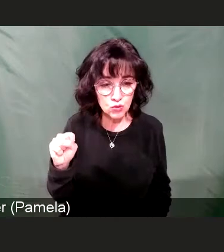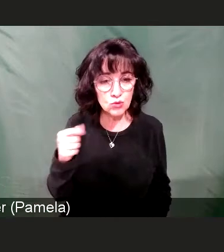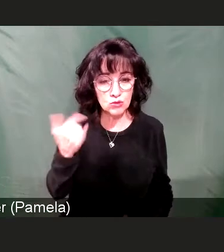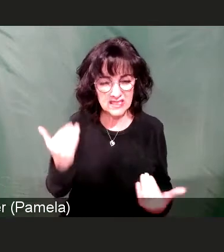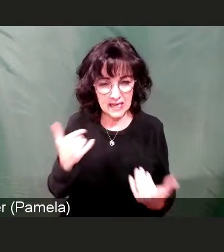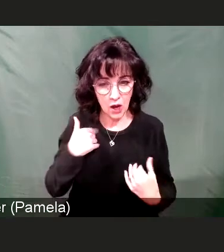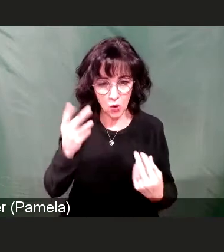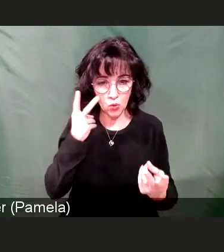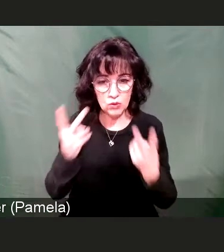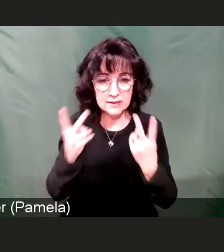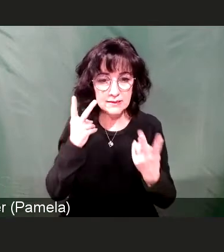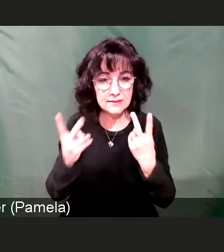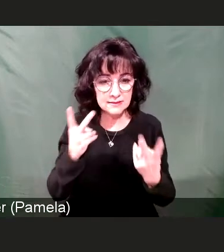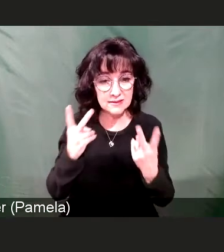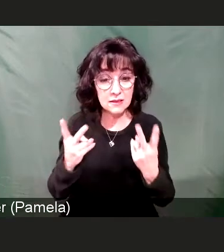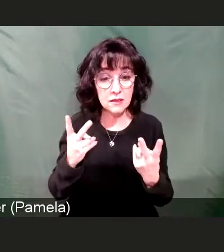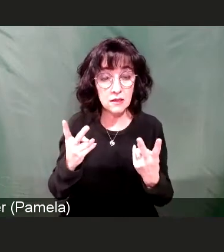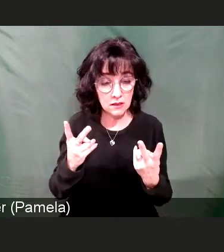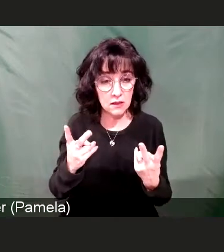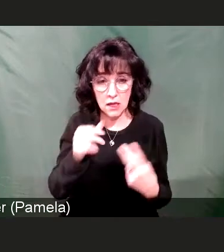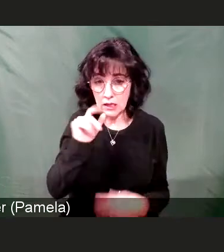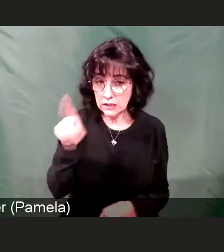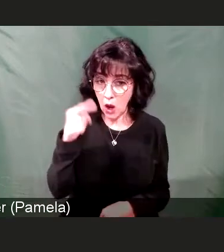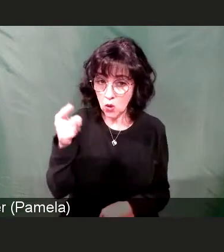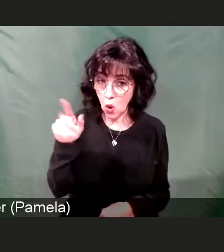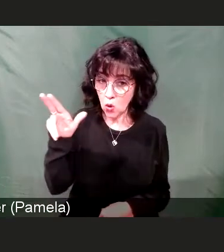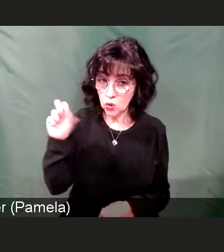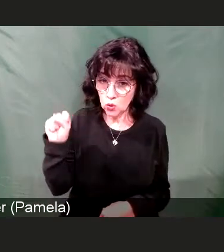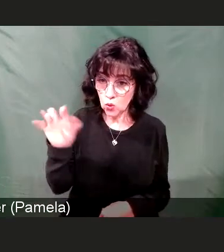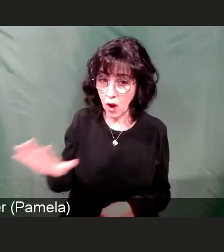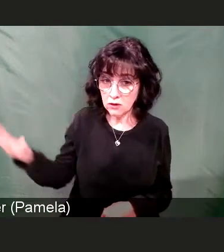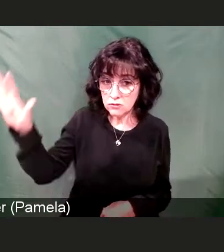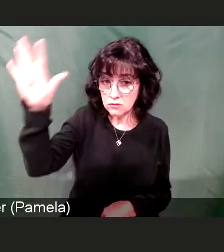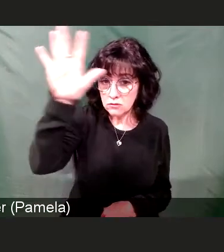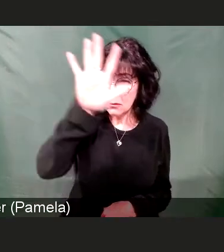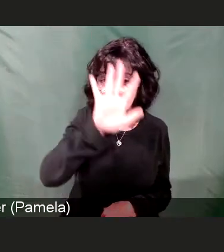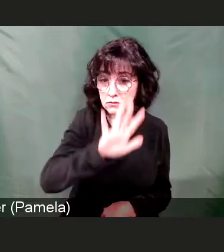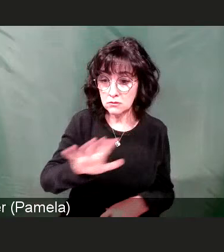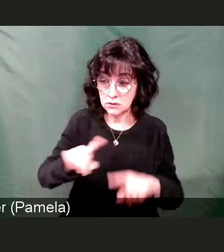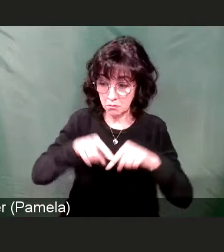not only in the United States but also in the State of Delaware.